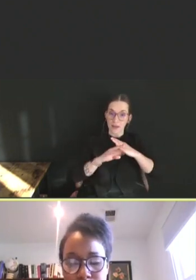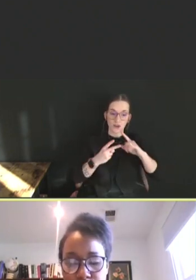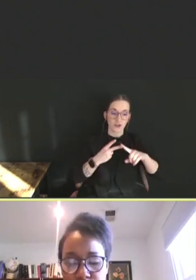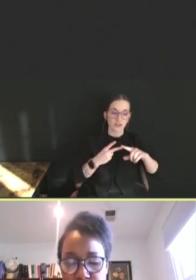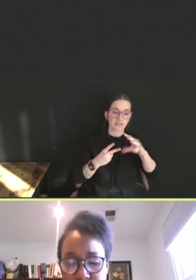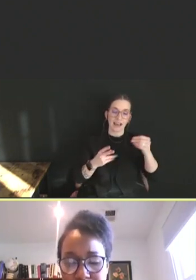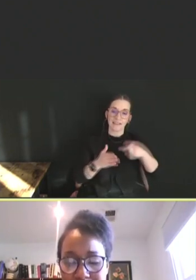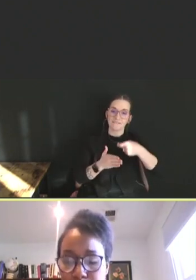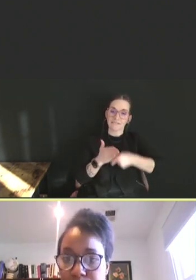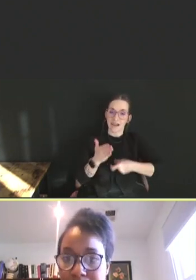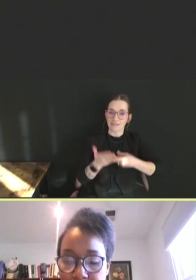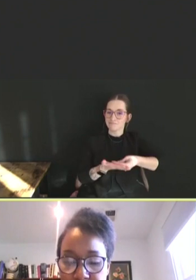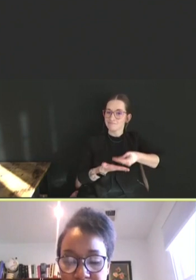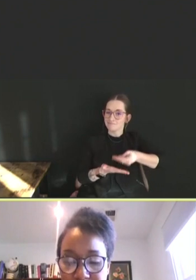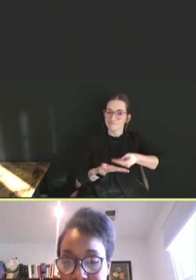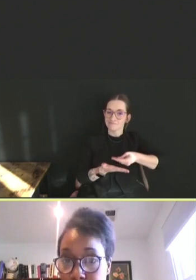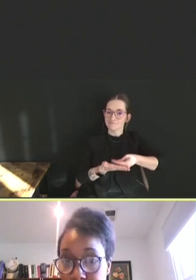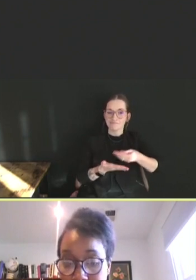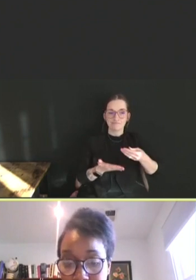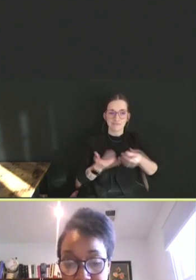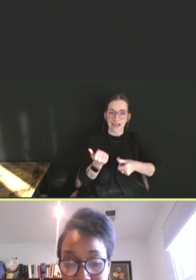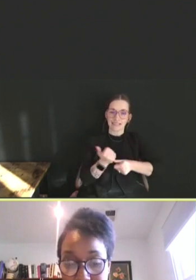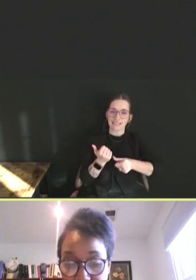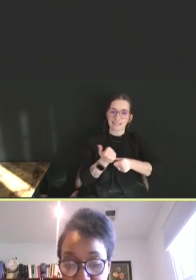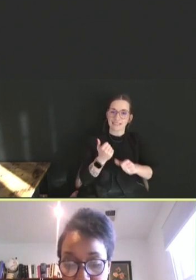barriers that providers face in providing vaccinations.